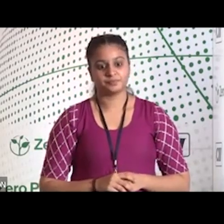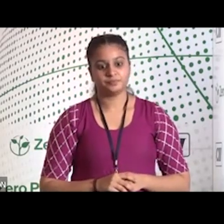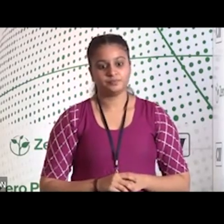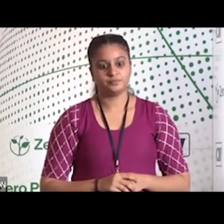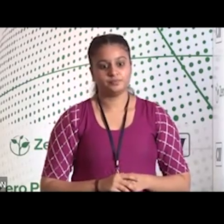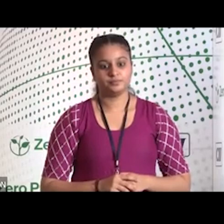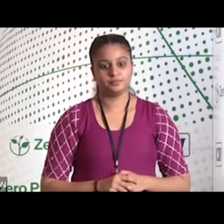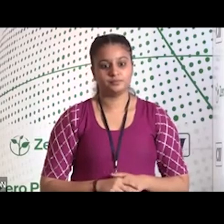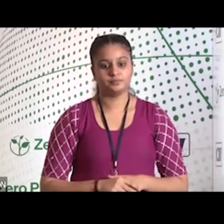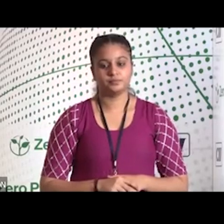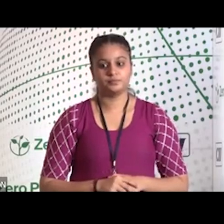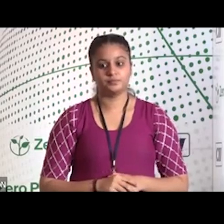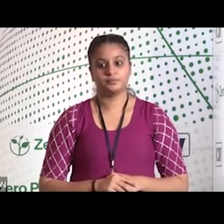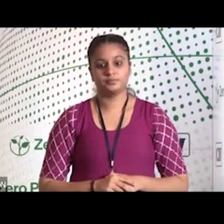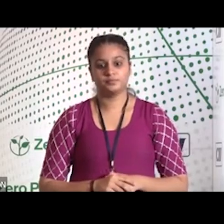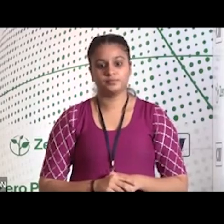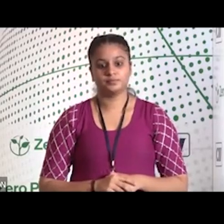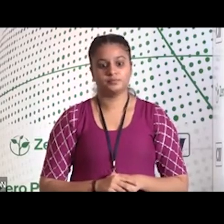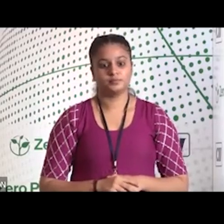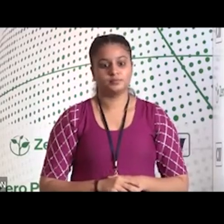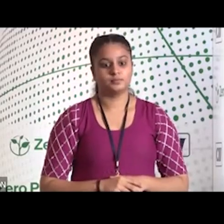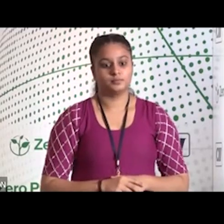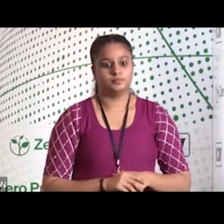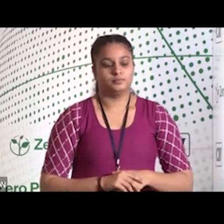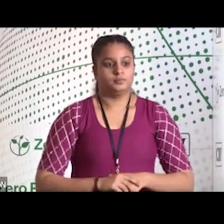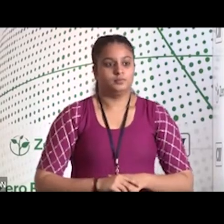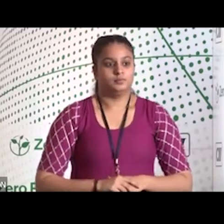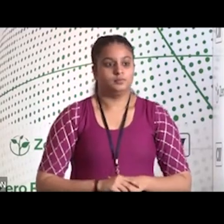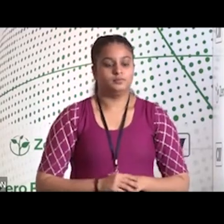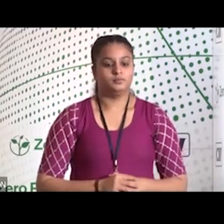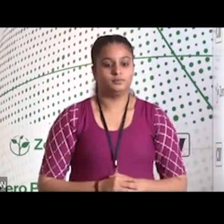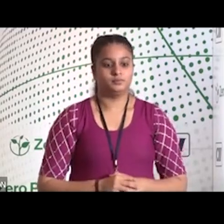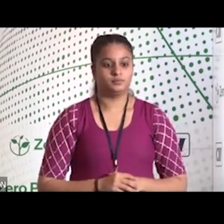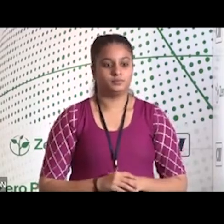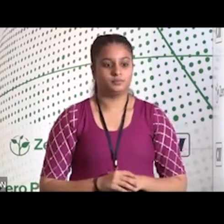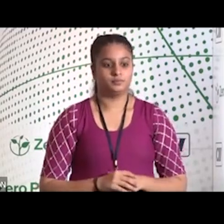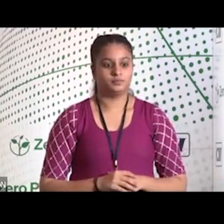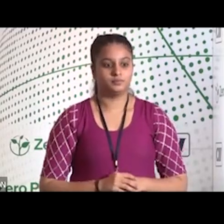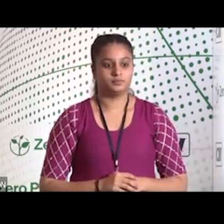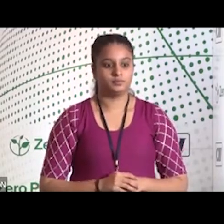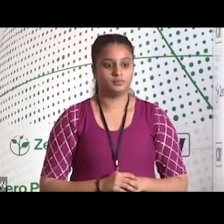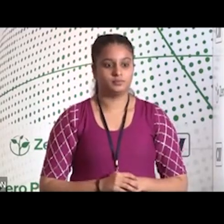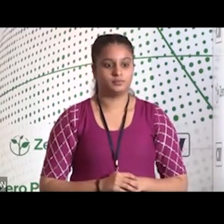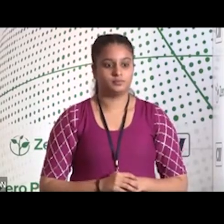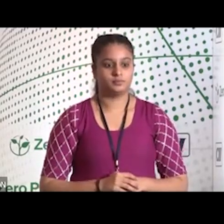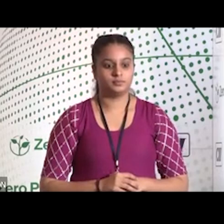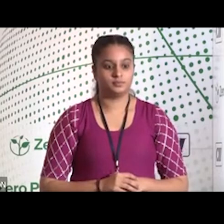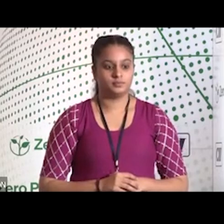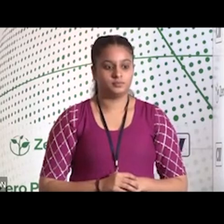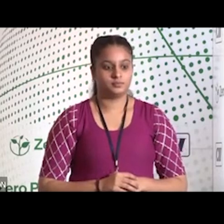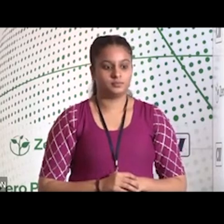and therefore, this is a big jump right from them stepping out for them, speaking for themselves, but then actually earning.